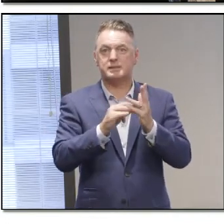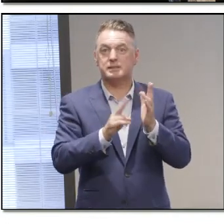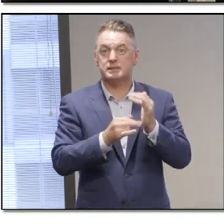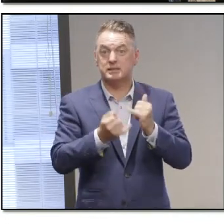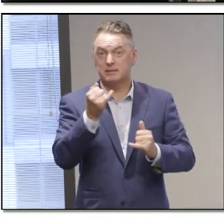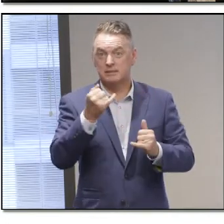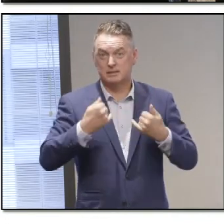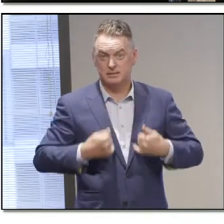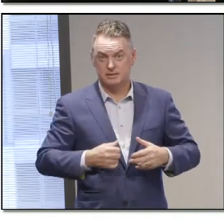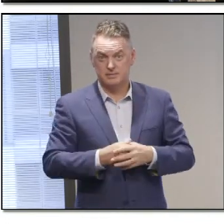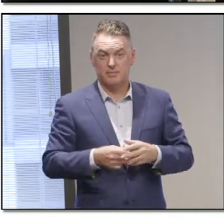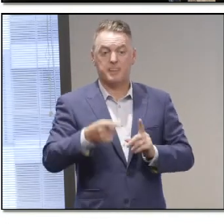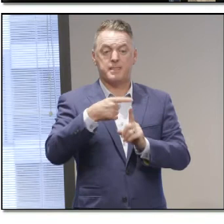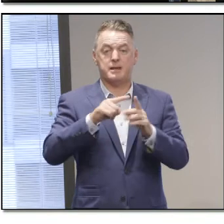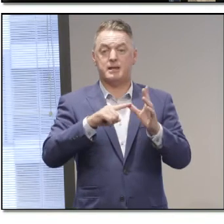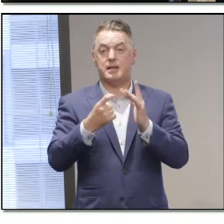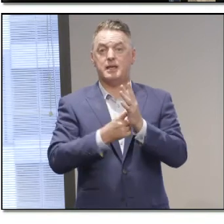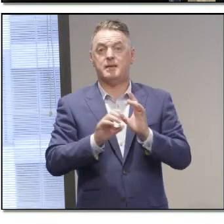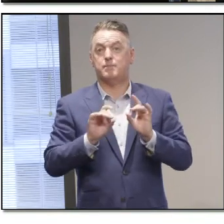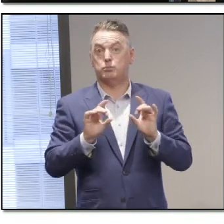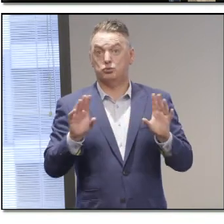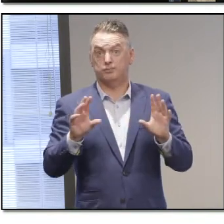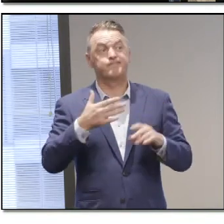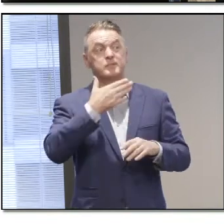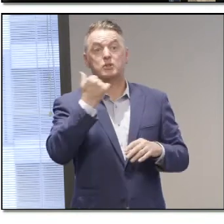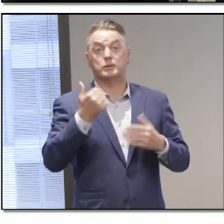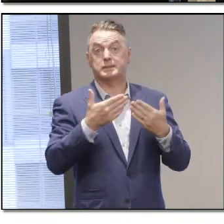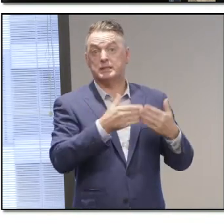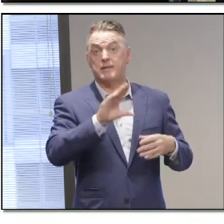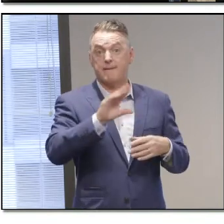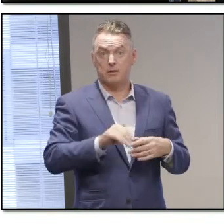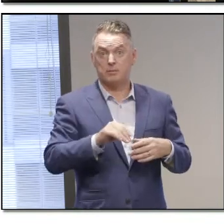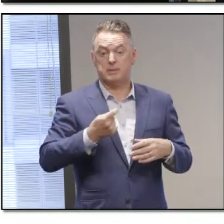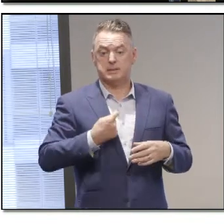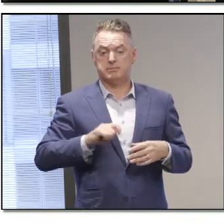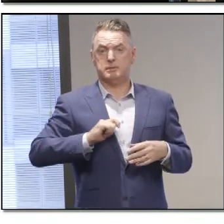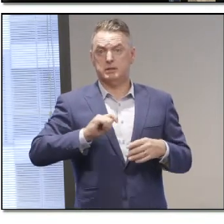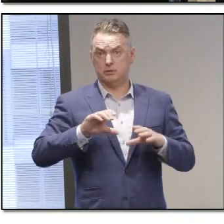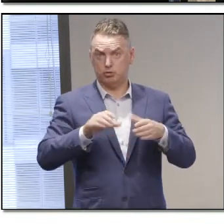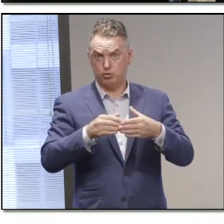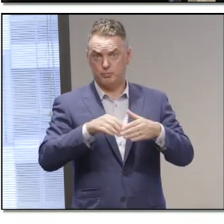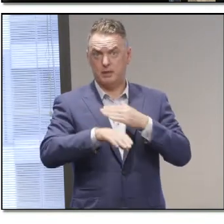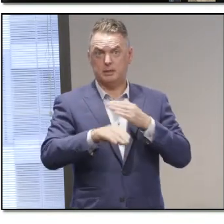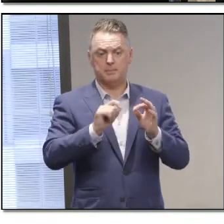Air pollution also has this effect, very nice study from the Spanish group in Barcelona where